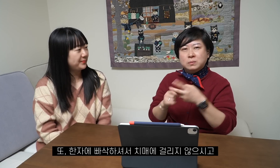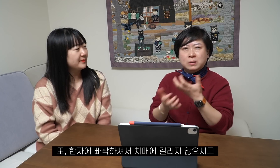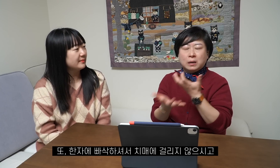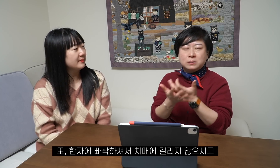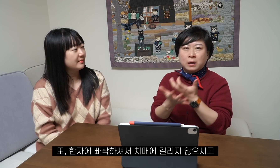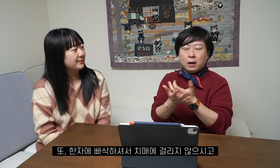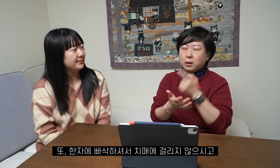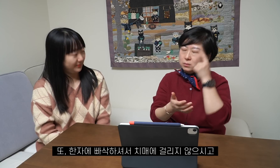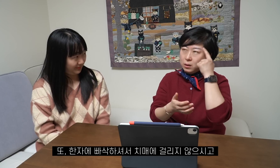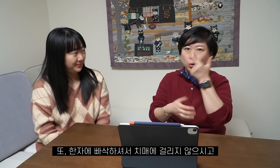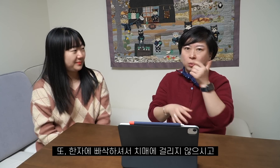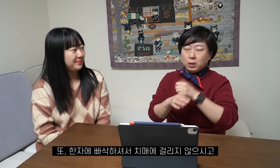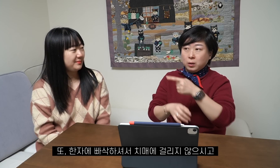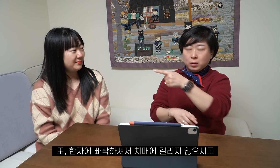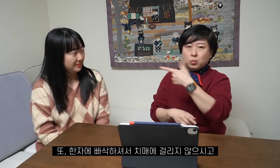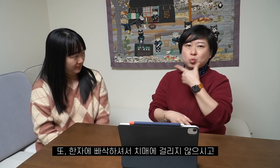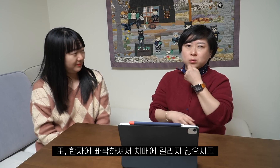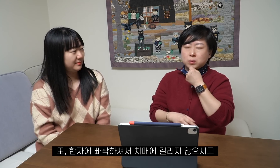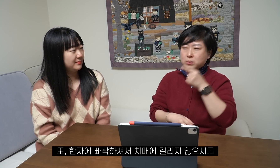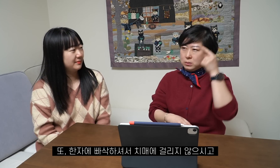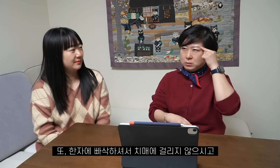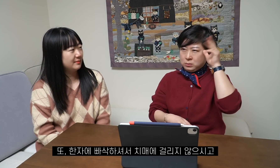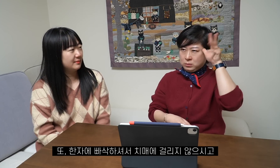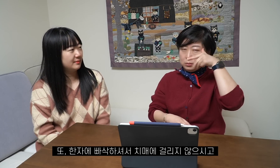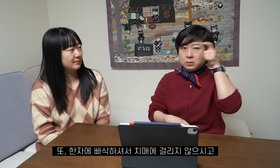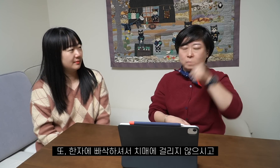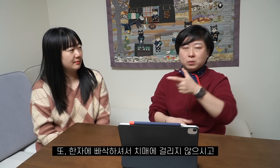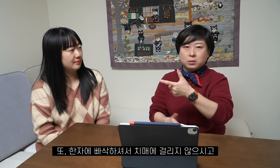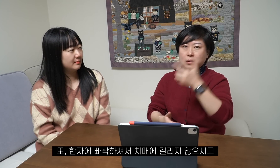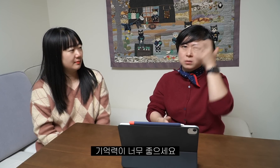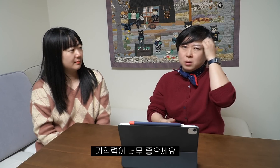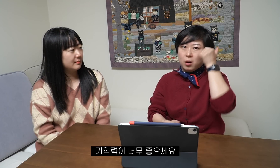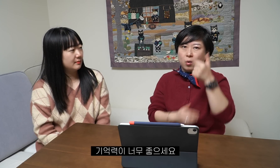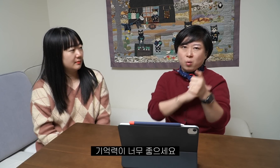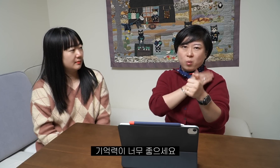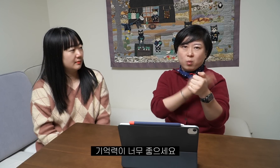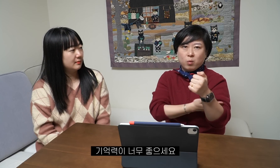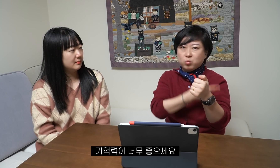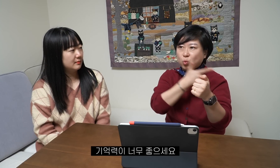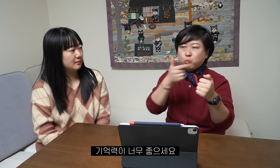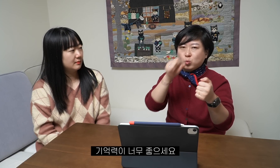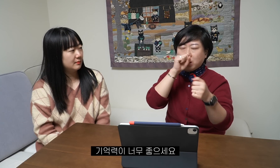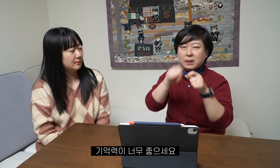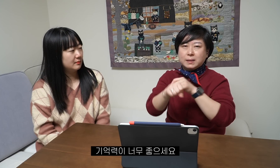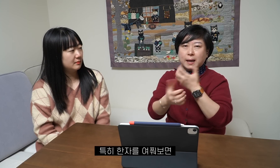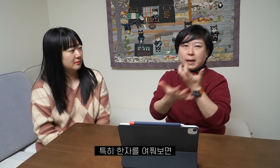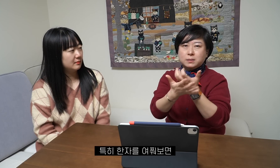Also, he is fluent in Chinese characters, so he does not get dementia and has a very good memory.